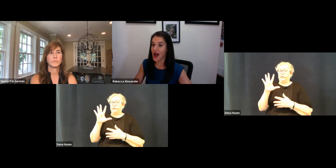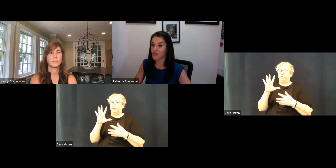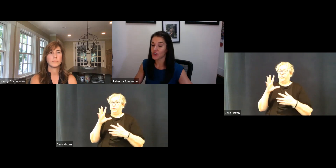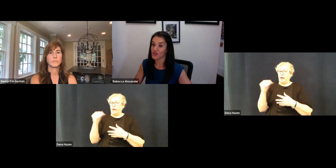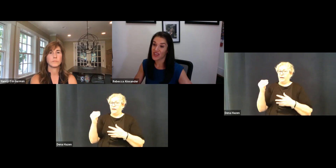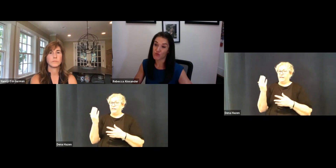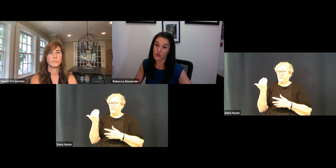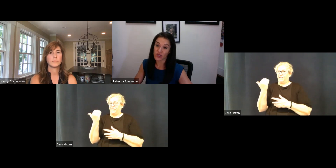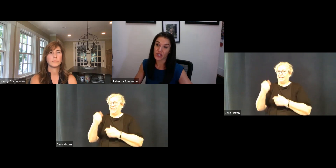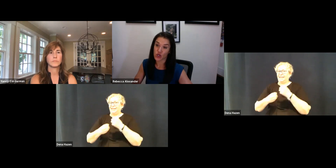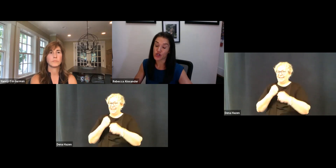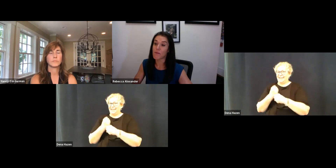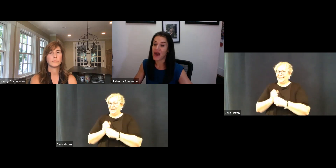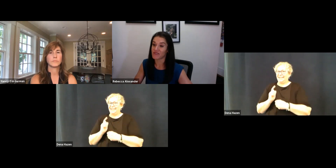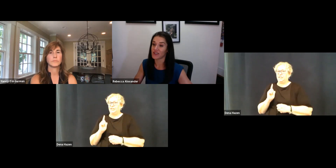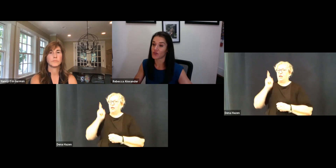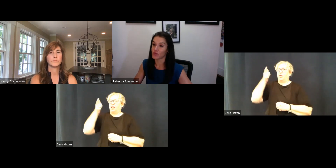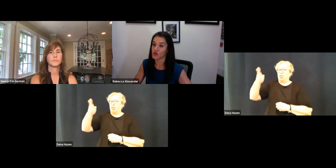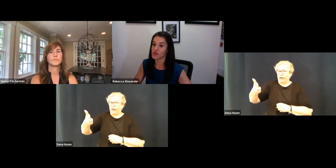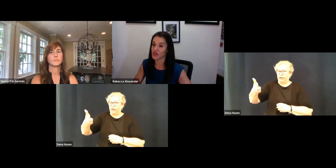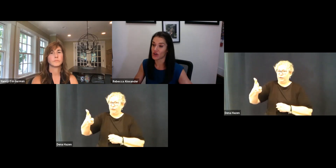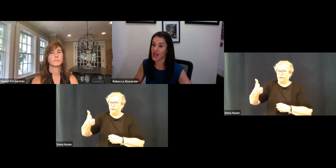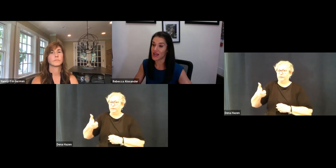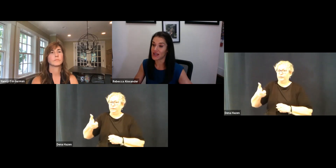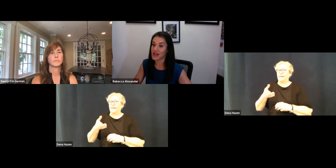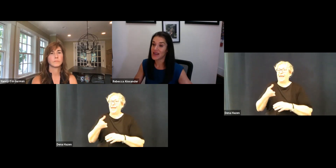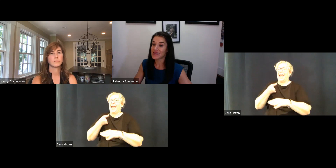after they really could benefit from using their cane.